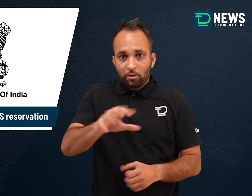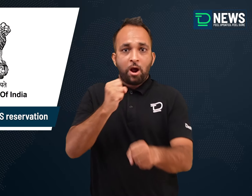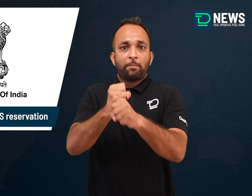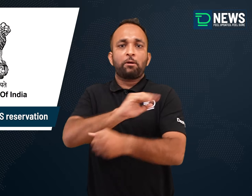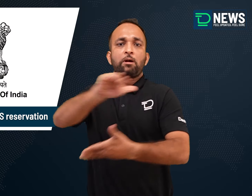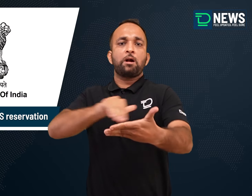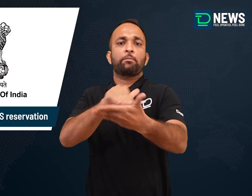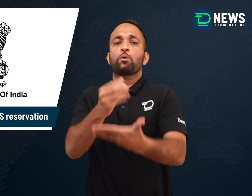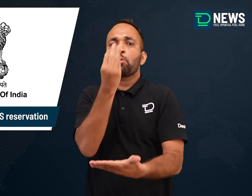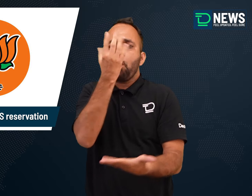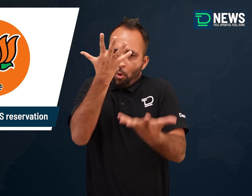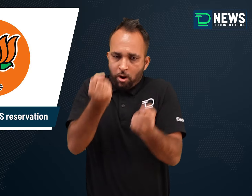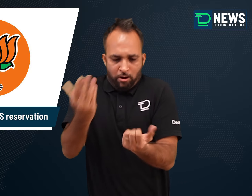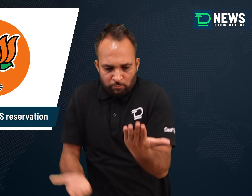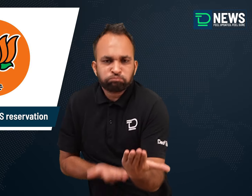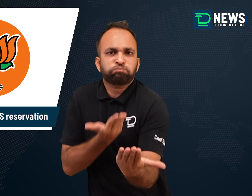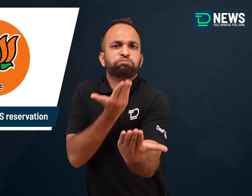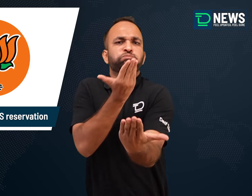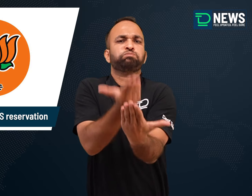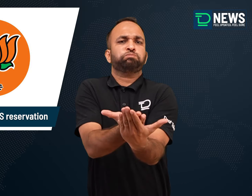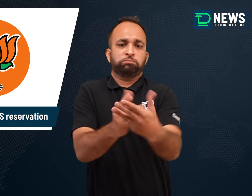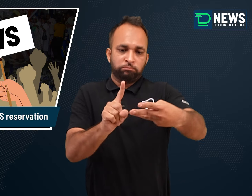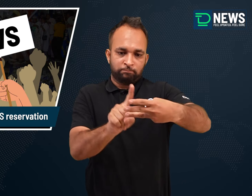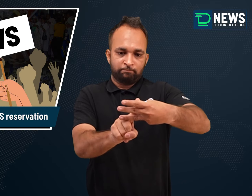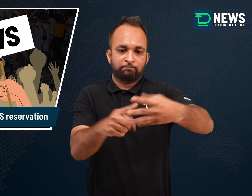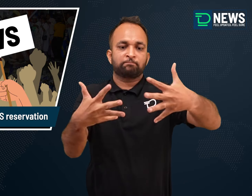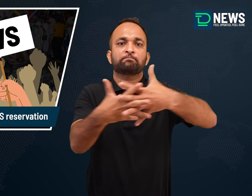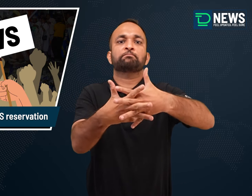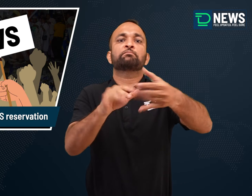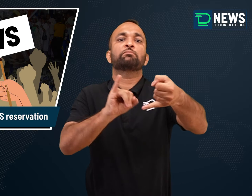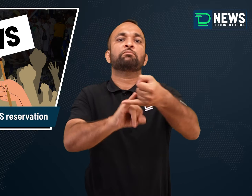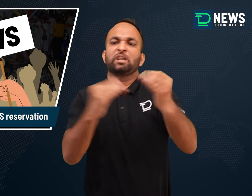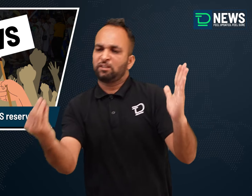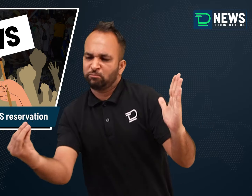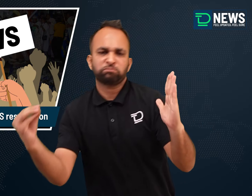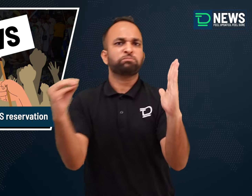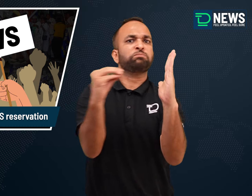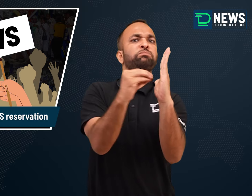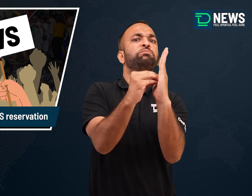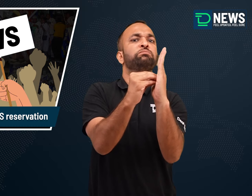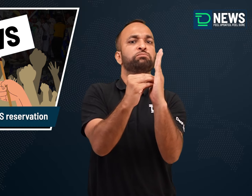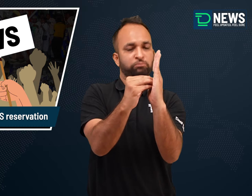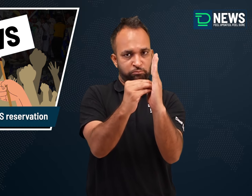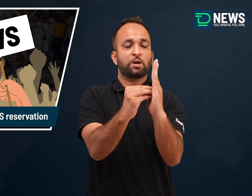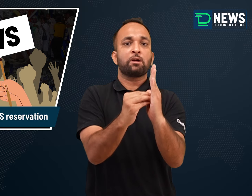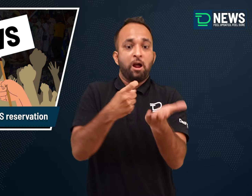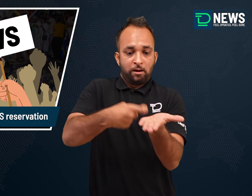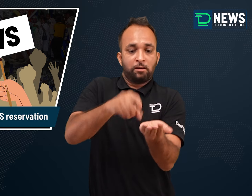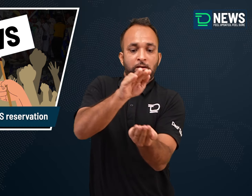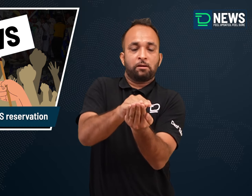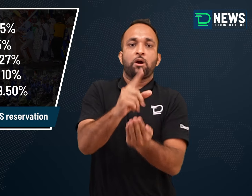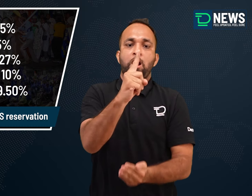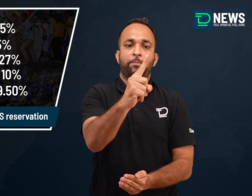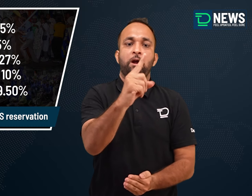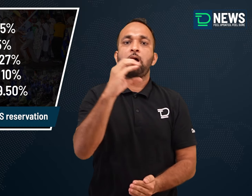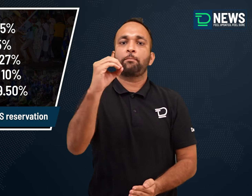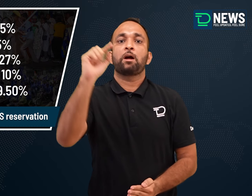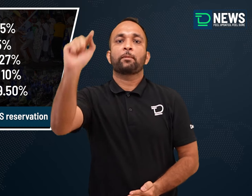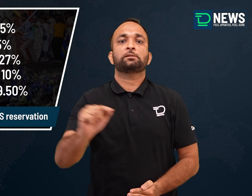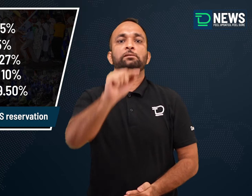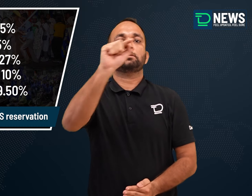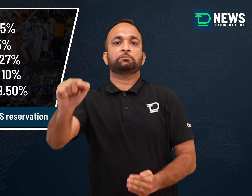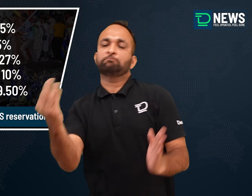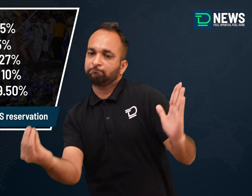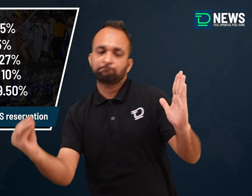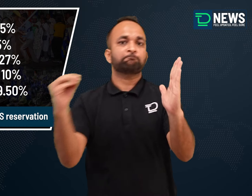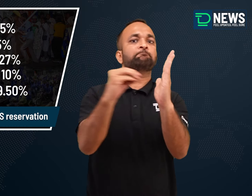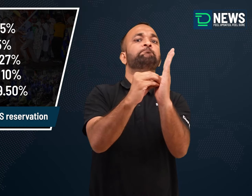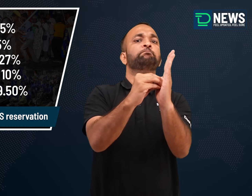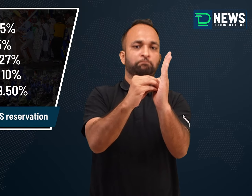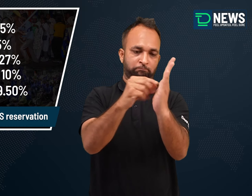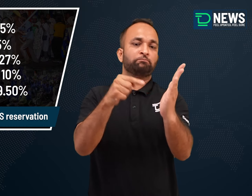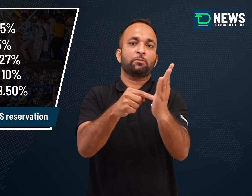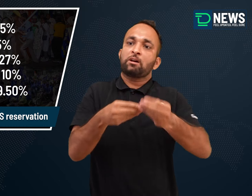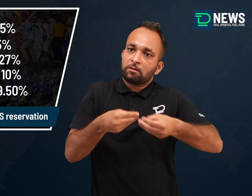However, the BJP government wants to give reservation for Economically Weaker Sections (EWS) 10%.